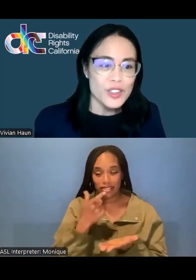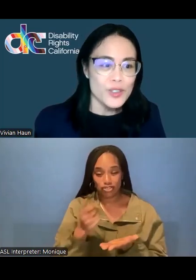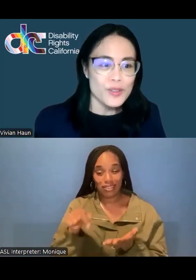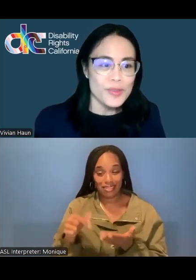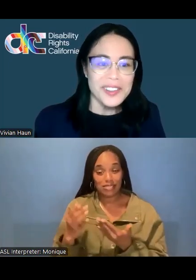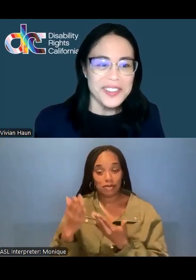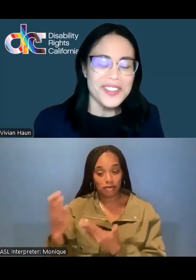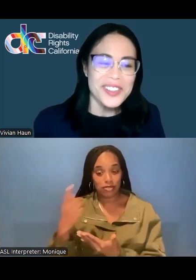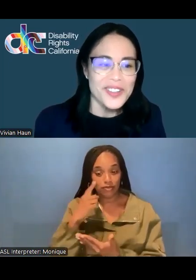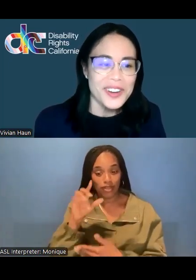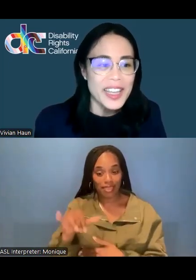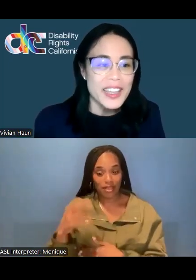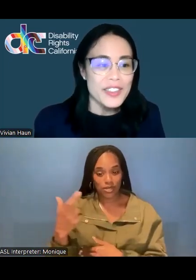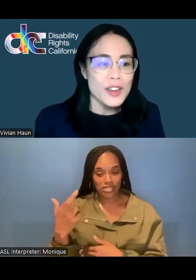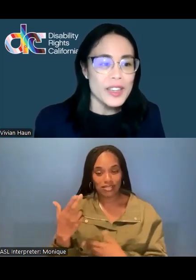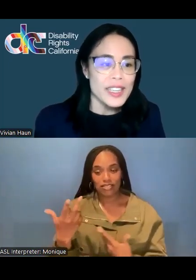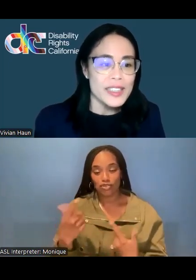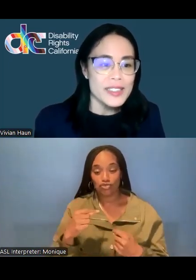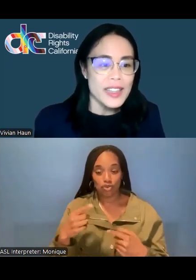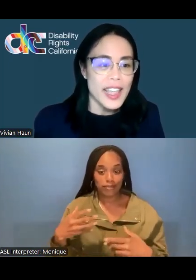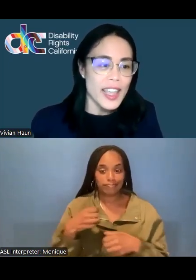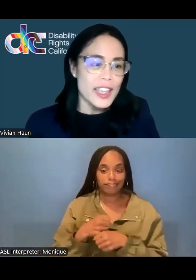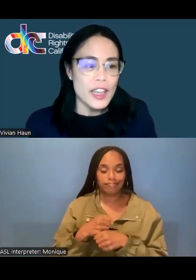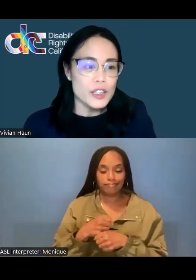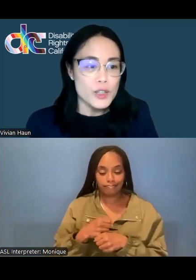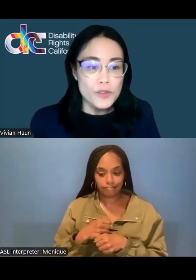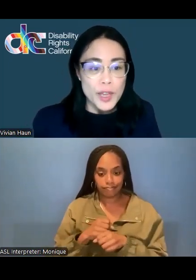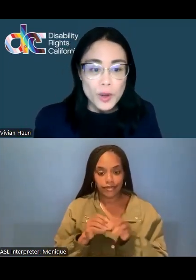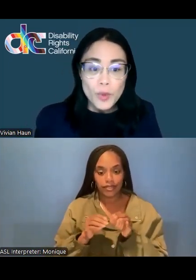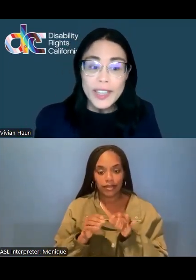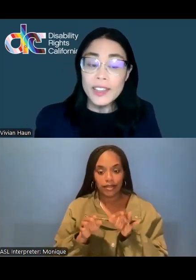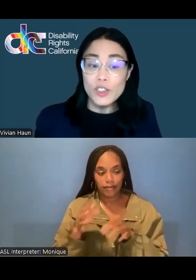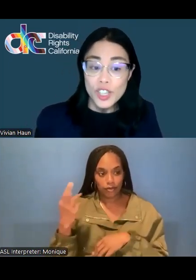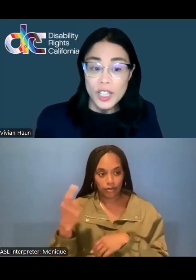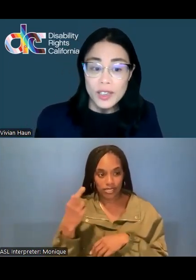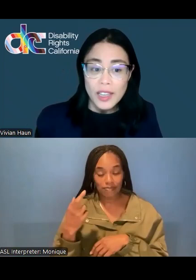To make a long story short, there is a new federal regulation